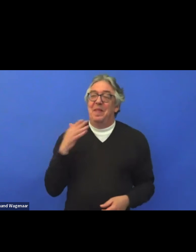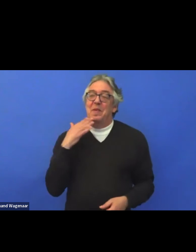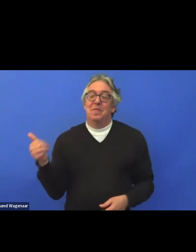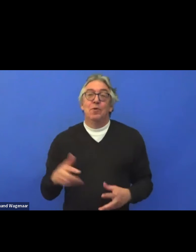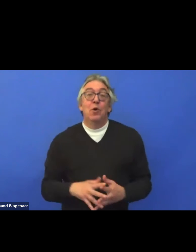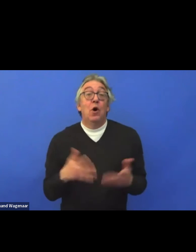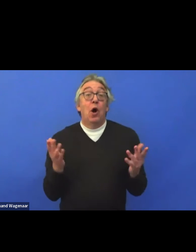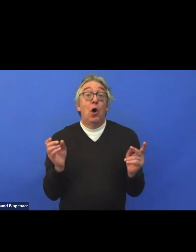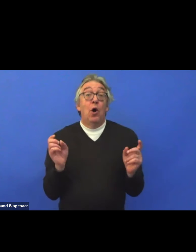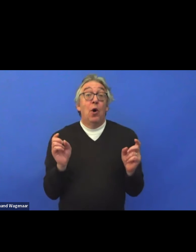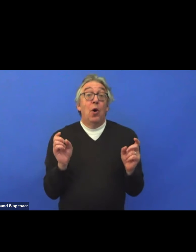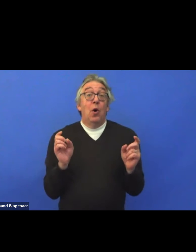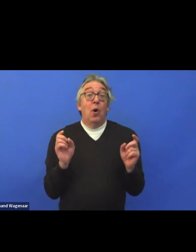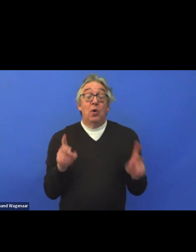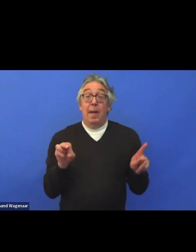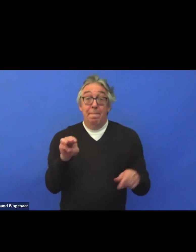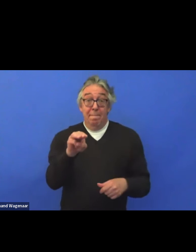So, Mike, I am going to turn back to you.